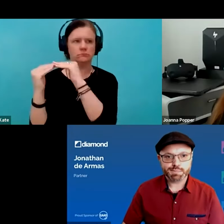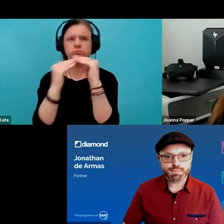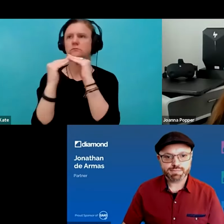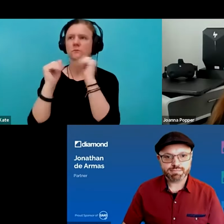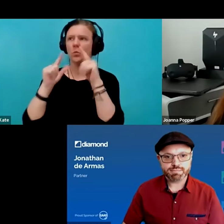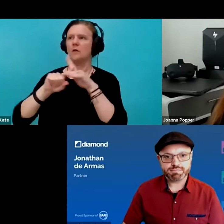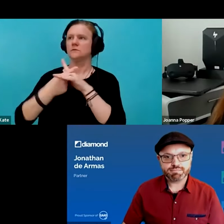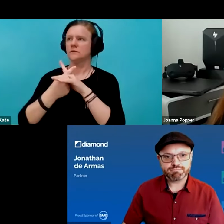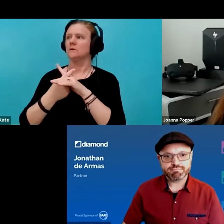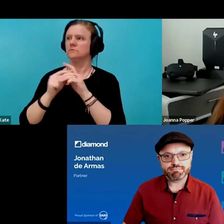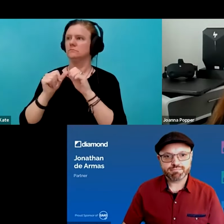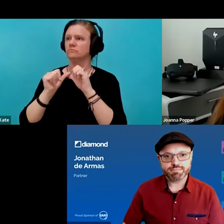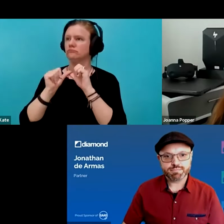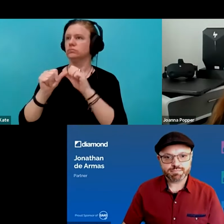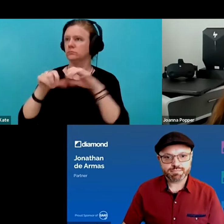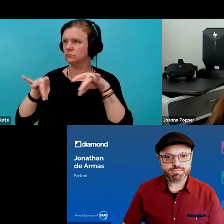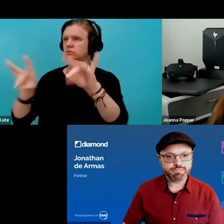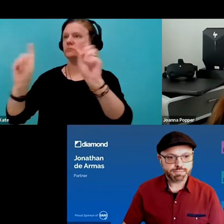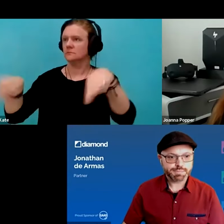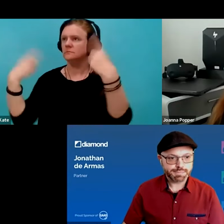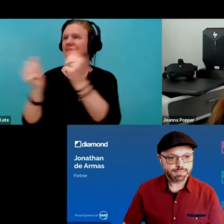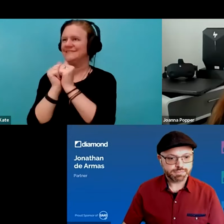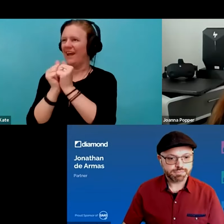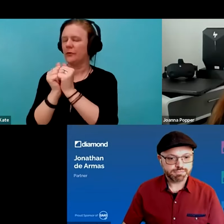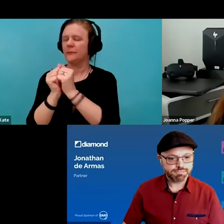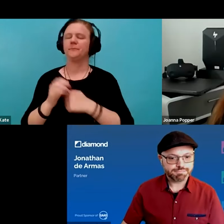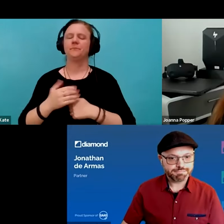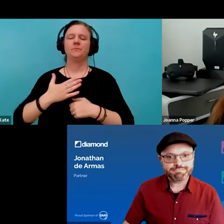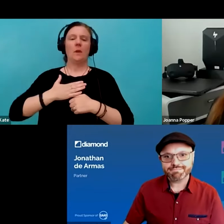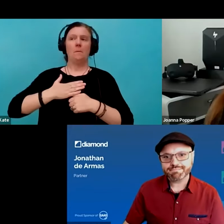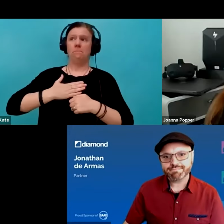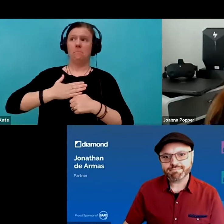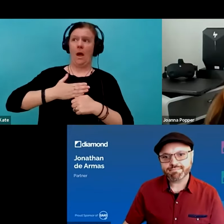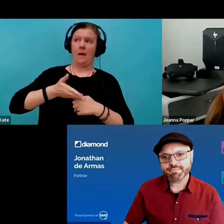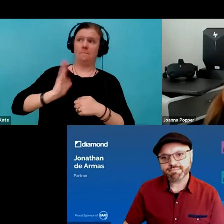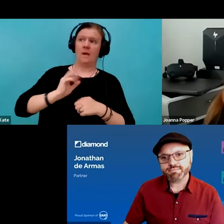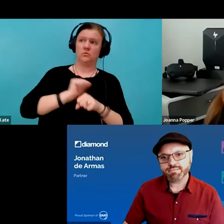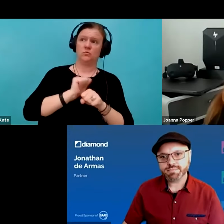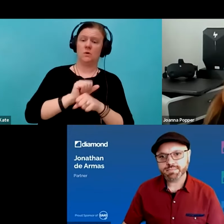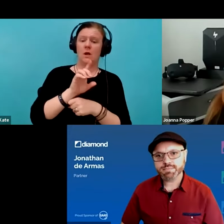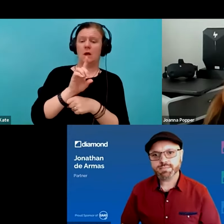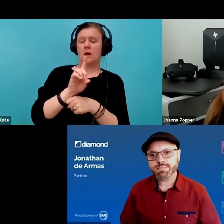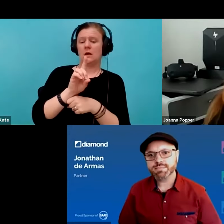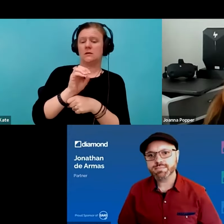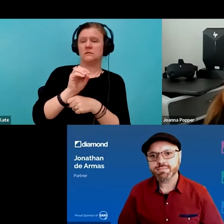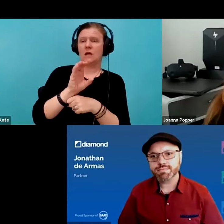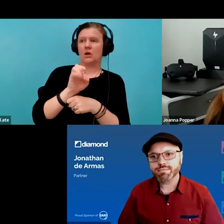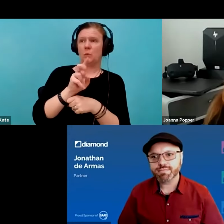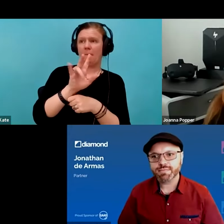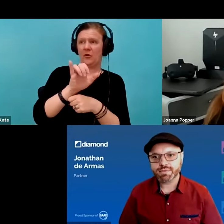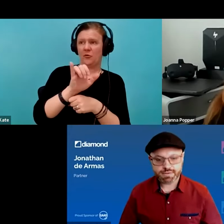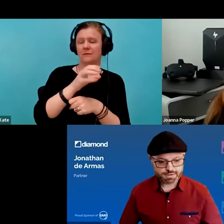basically multimedia forms of content. Christina Heller: My background was in documentary and journalism. And so now